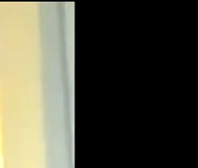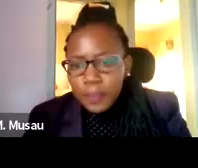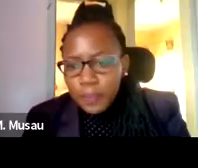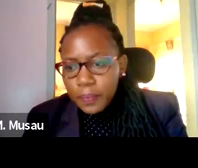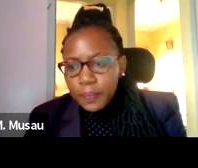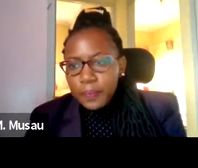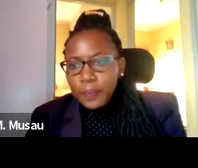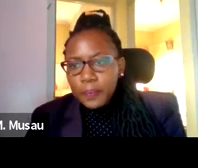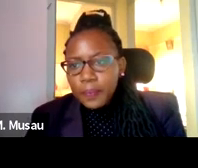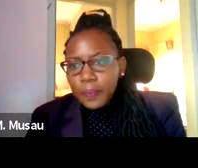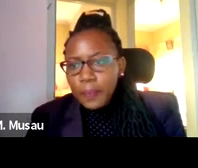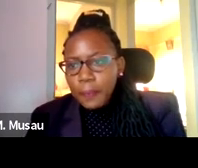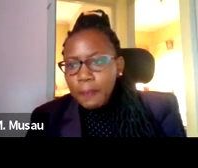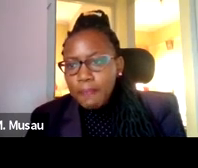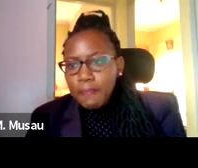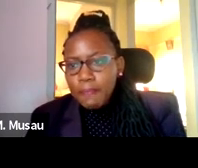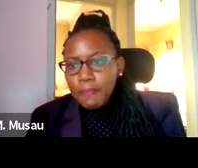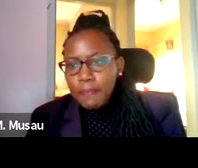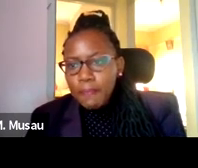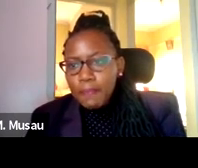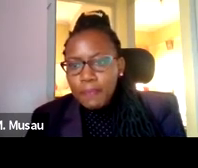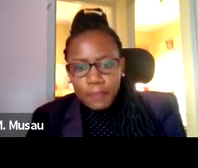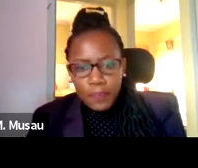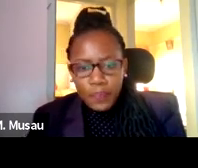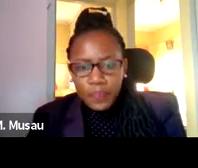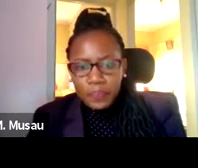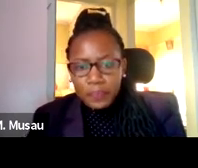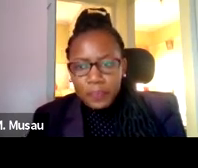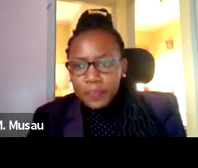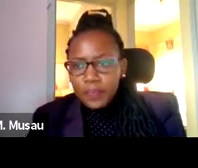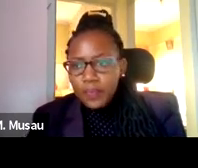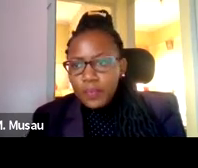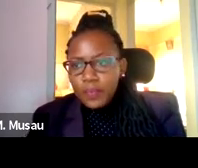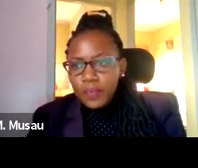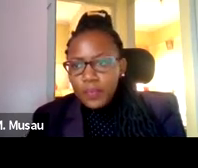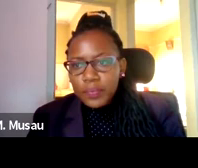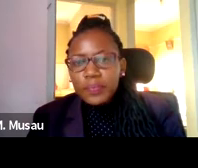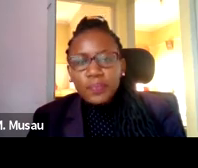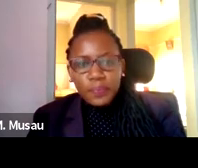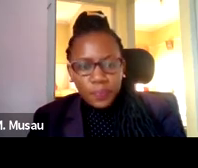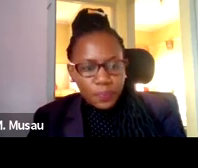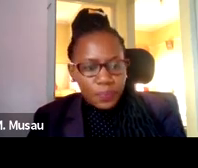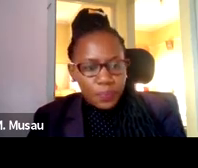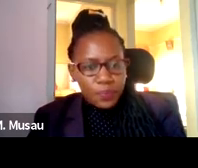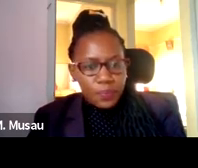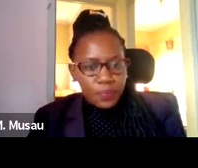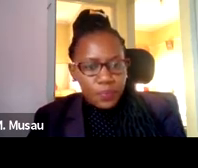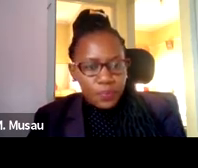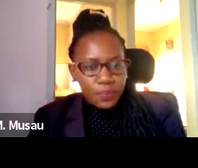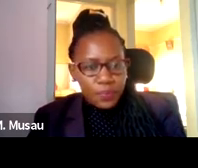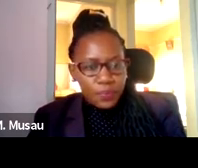Initiative secretariat and one of the sponsors of this event to present closing remarks. Welcome,